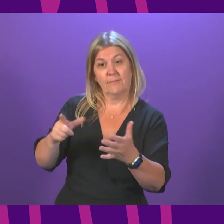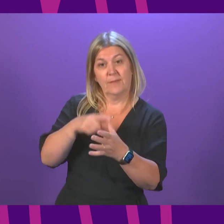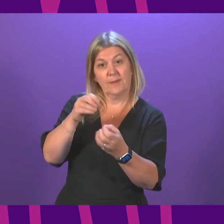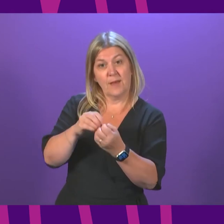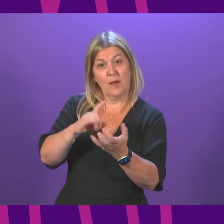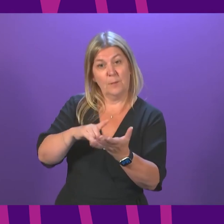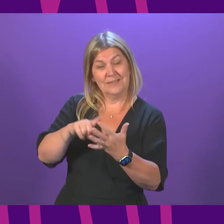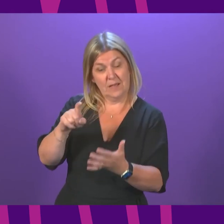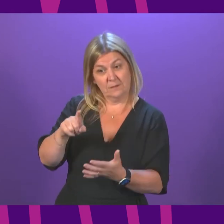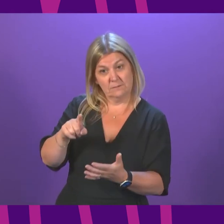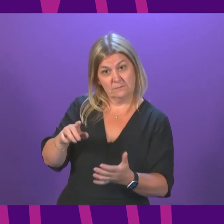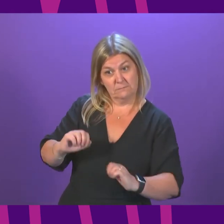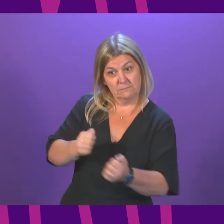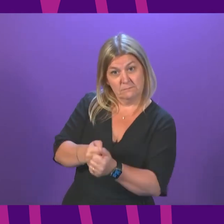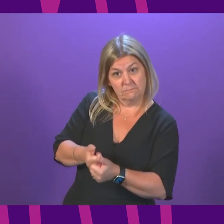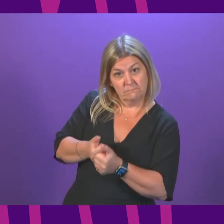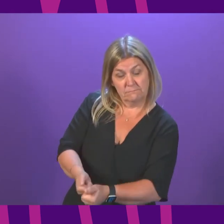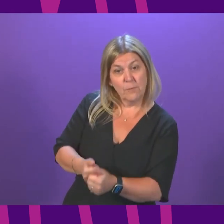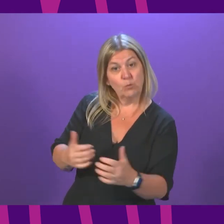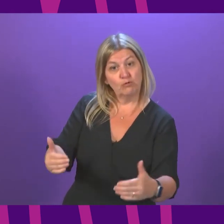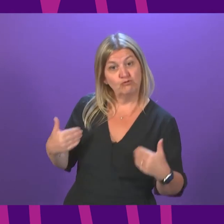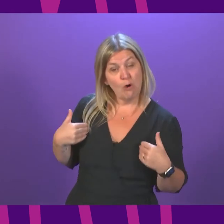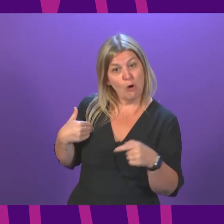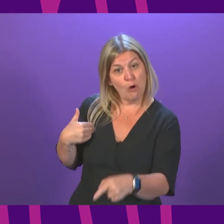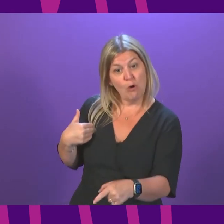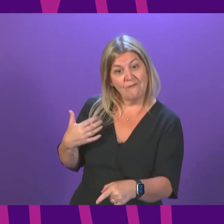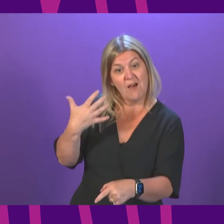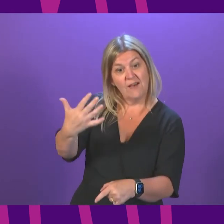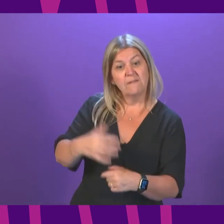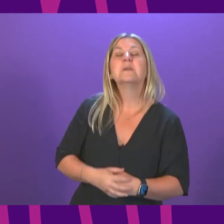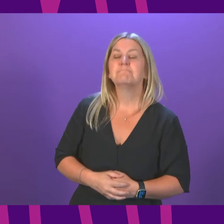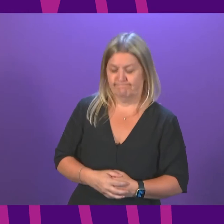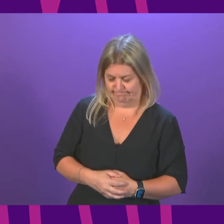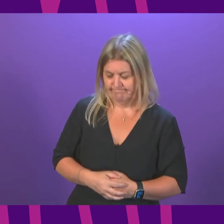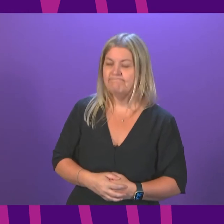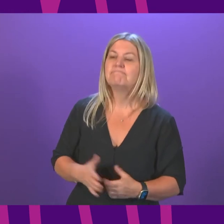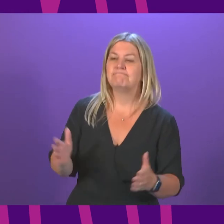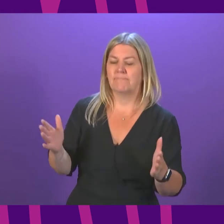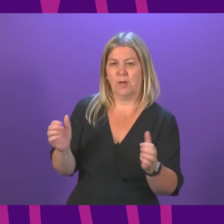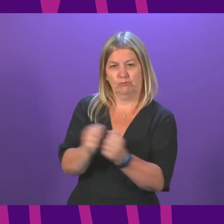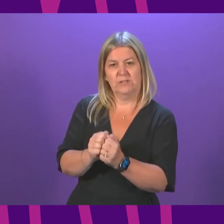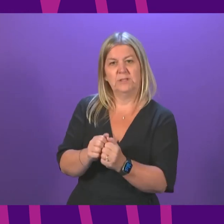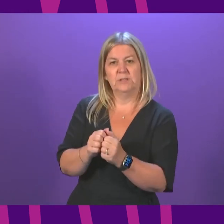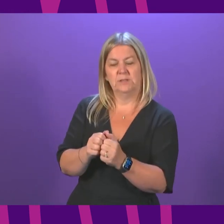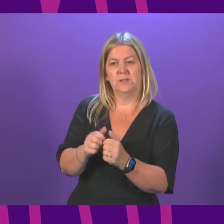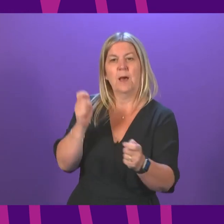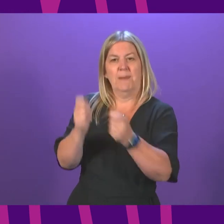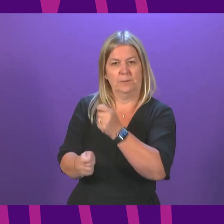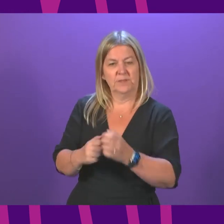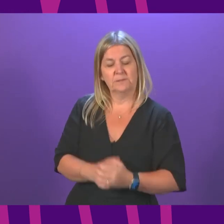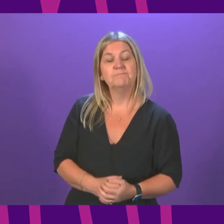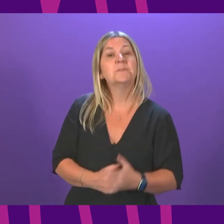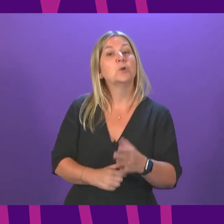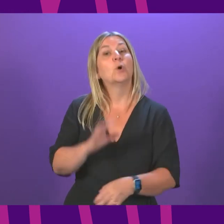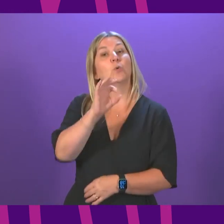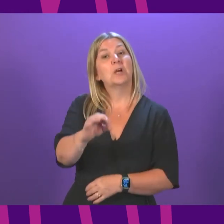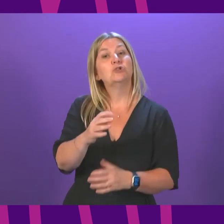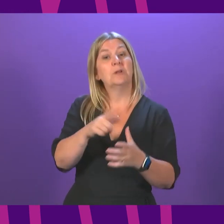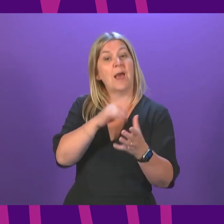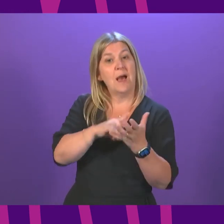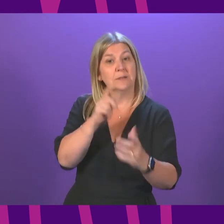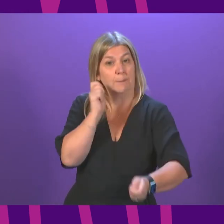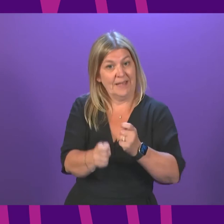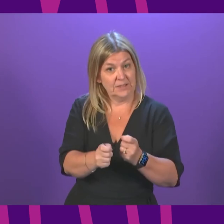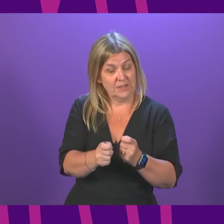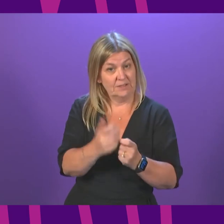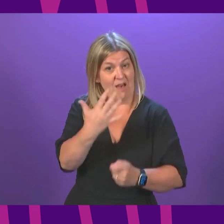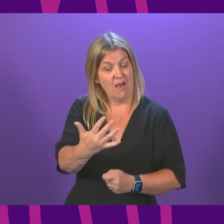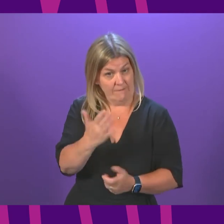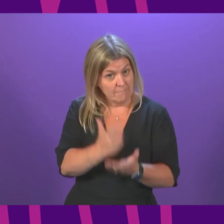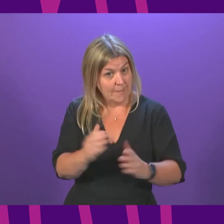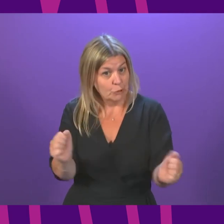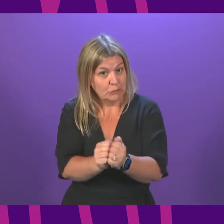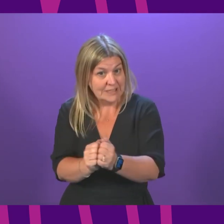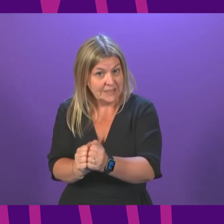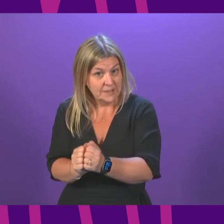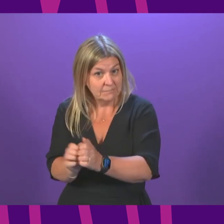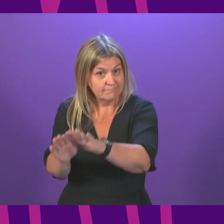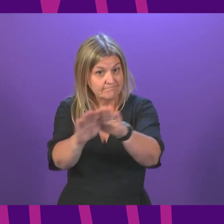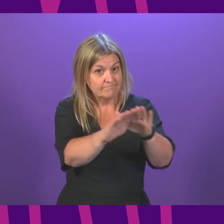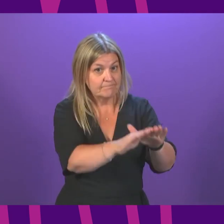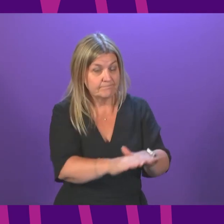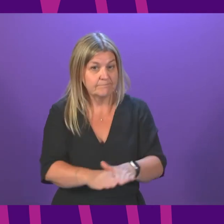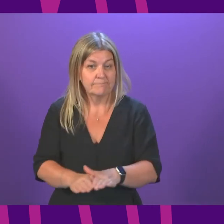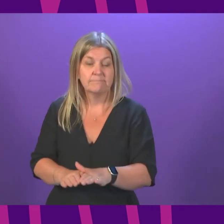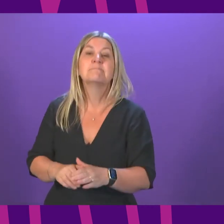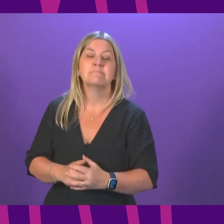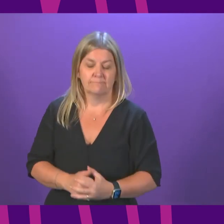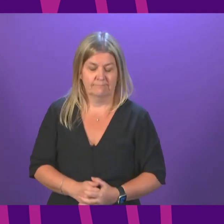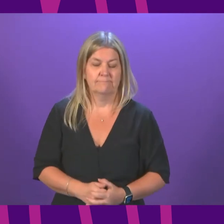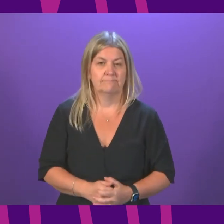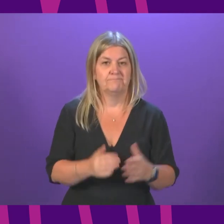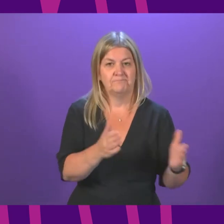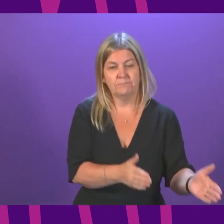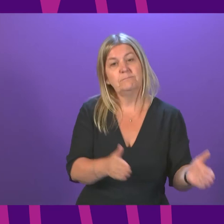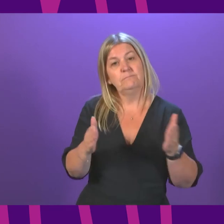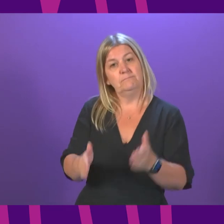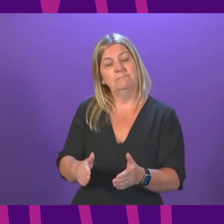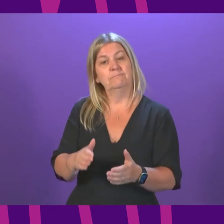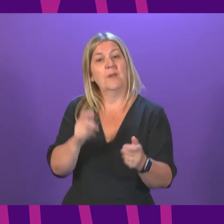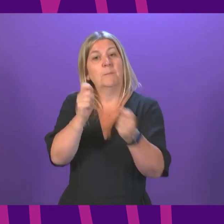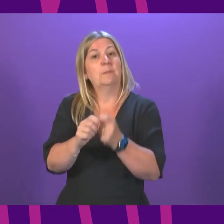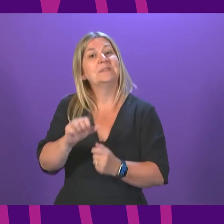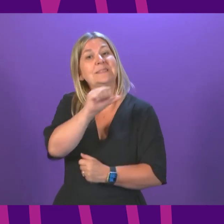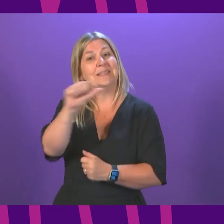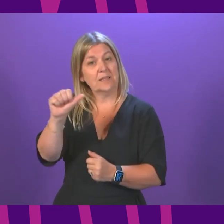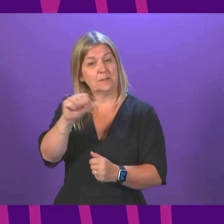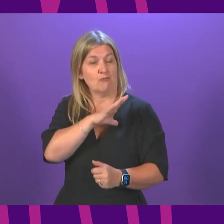press